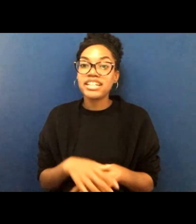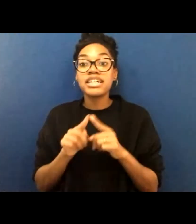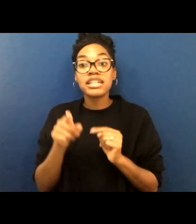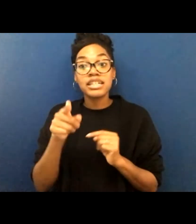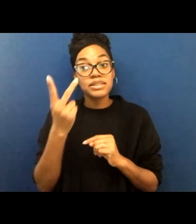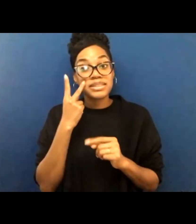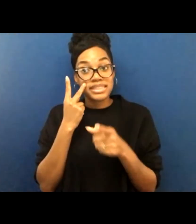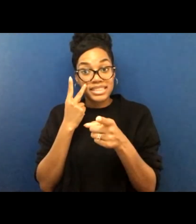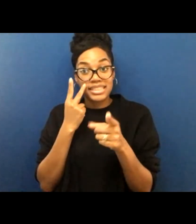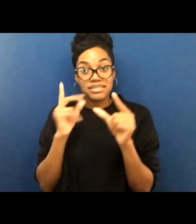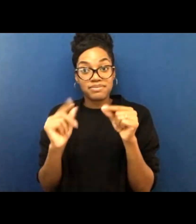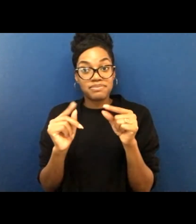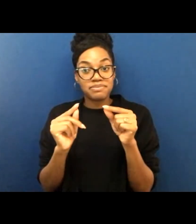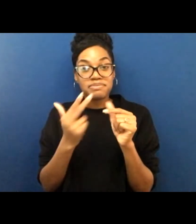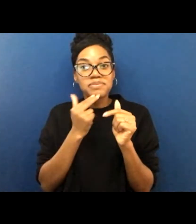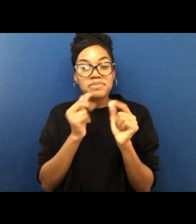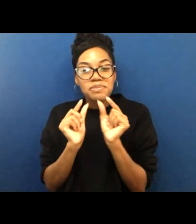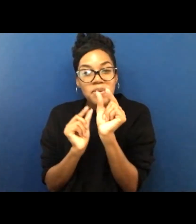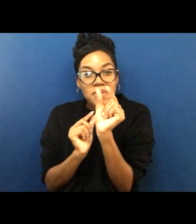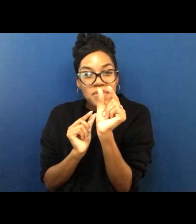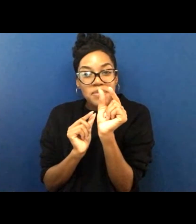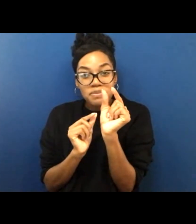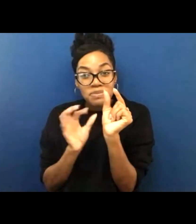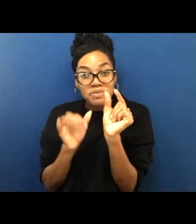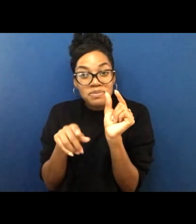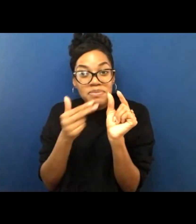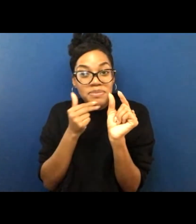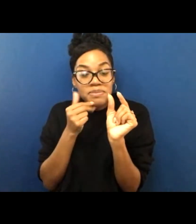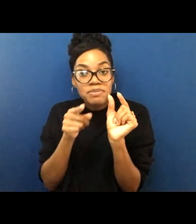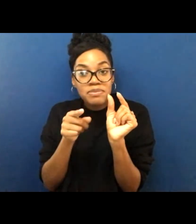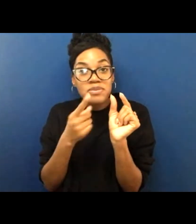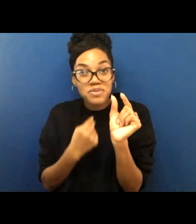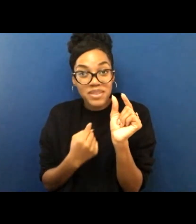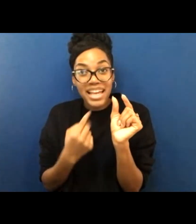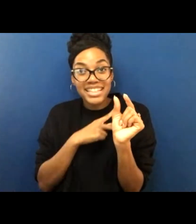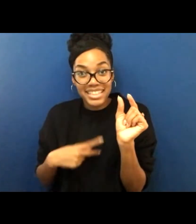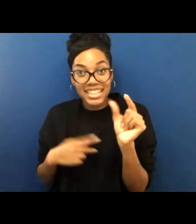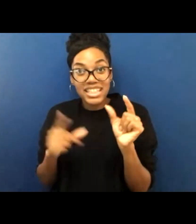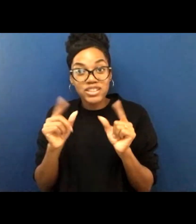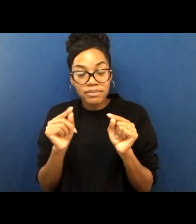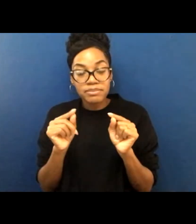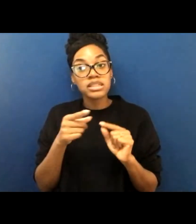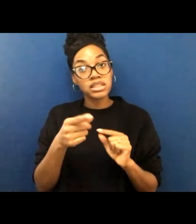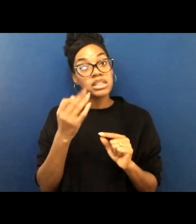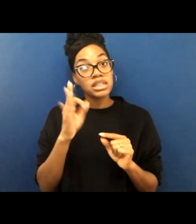this little juvenile red king crab, if we actually hatched him in the lab, which we did,